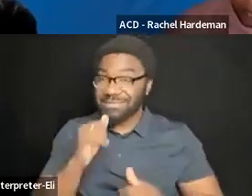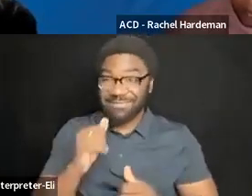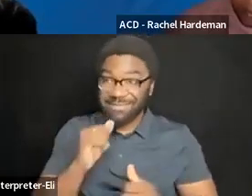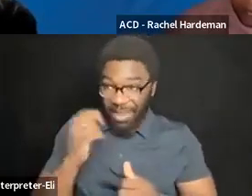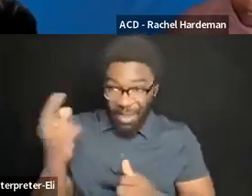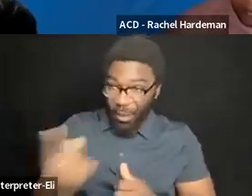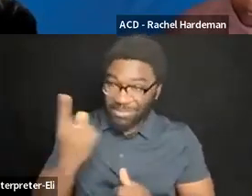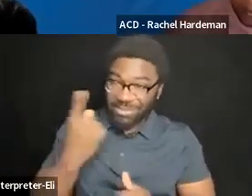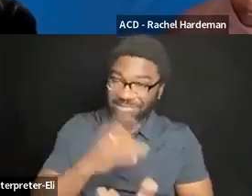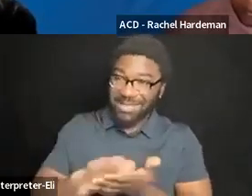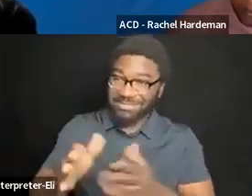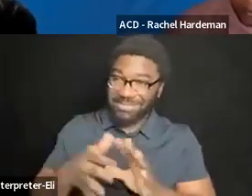so I'm grateful for that.